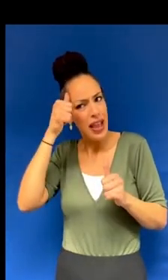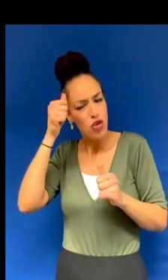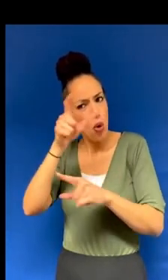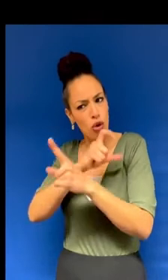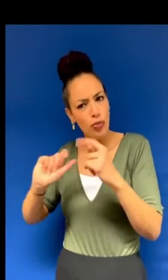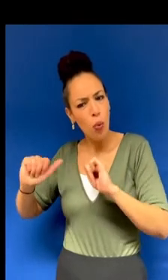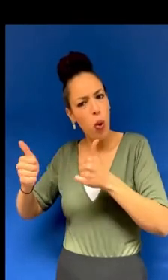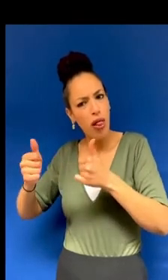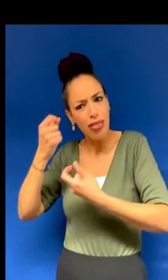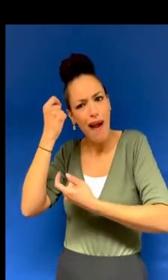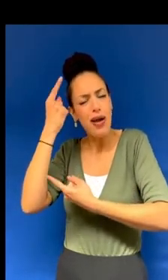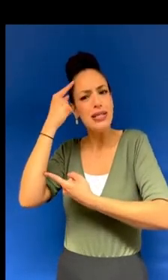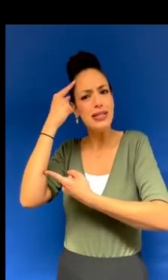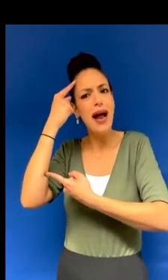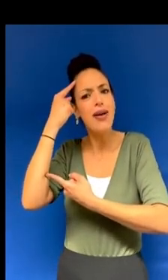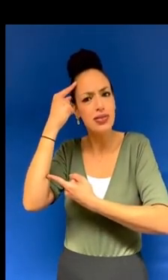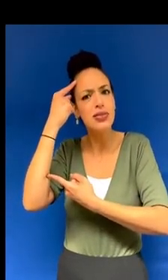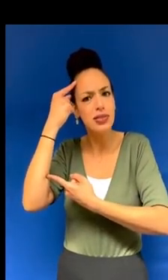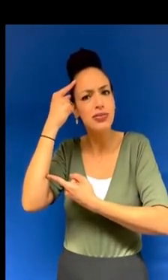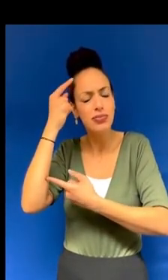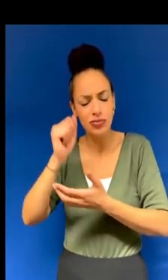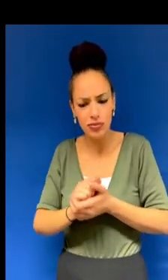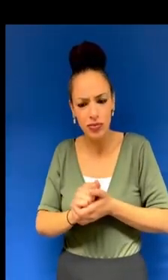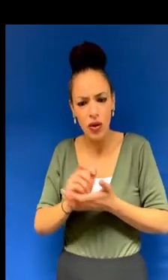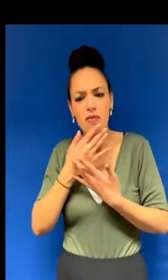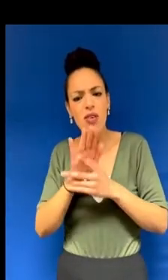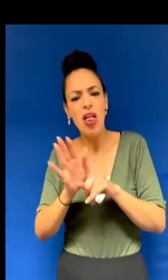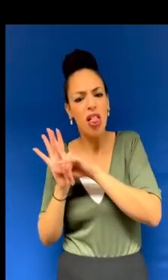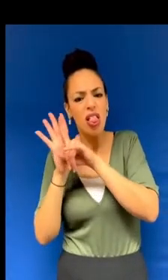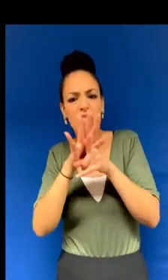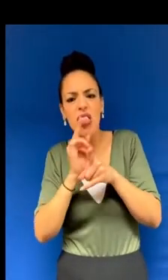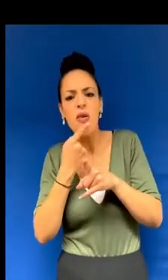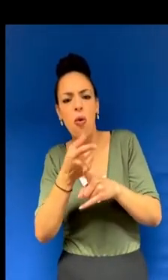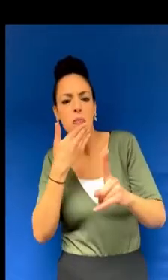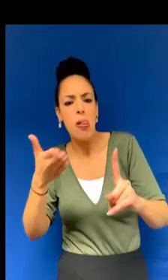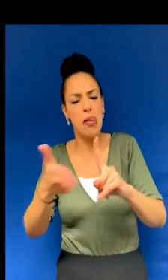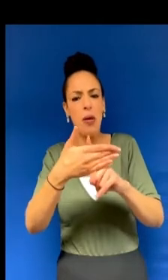community, so it makes sense to invest in these services that are doing the specialist work,